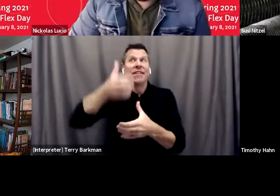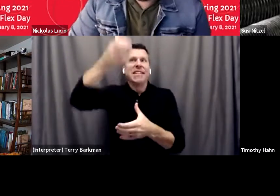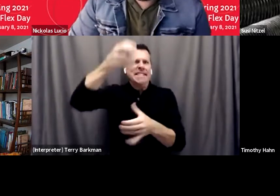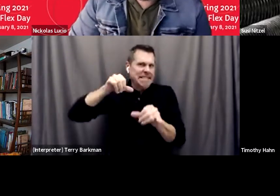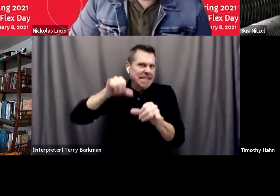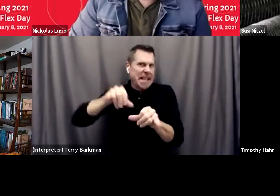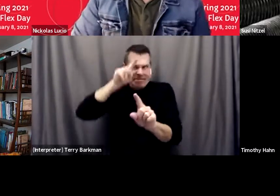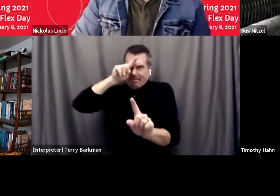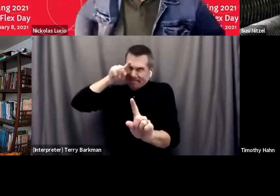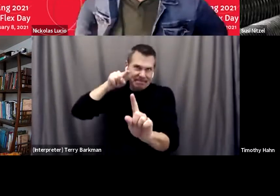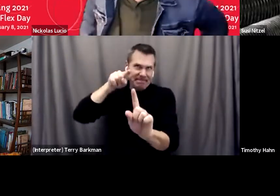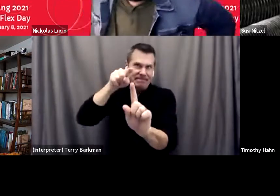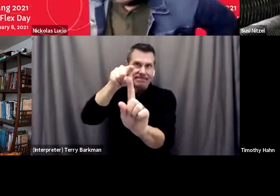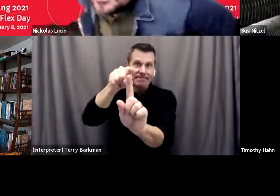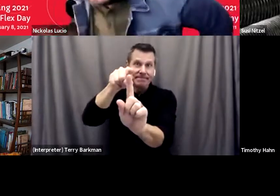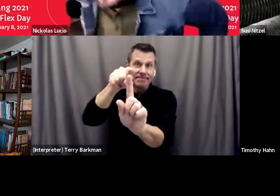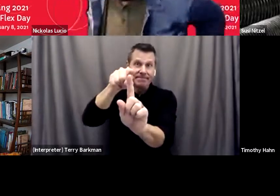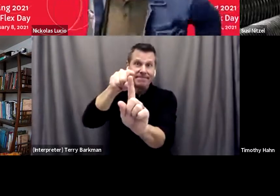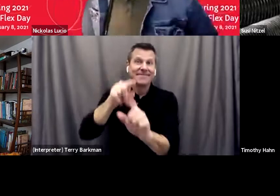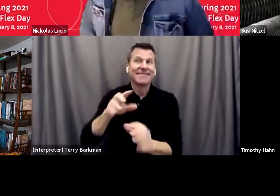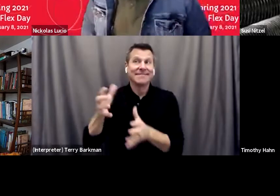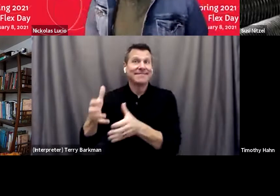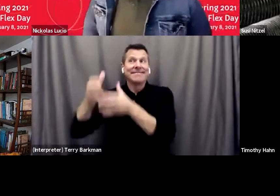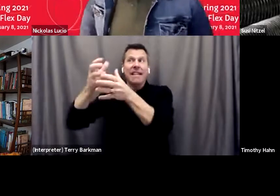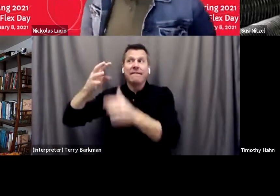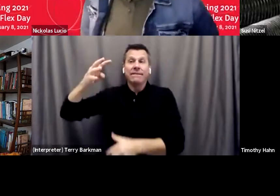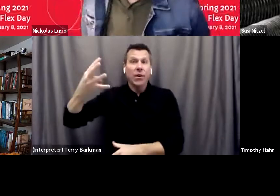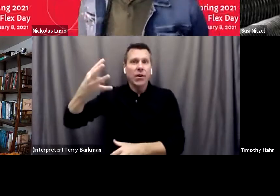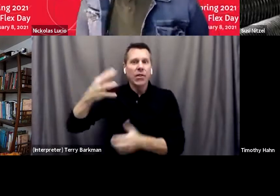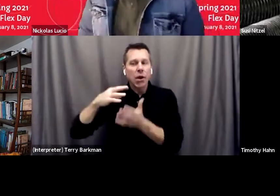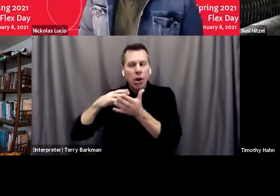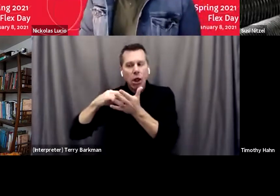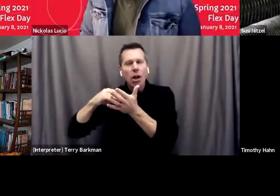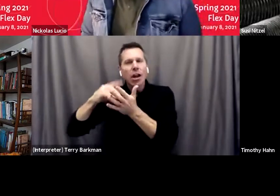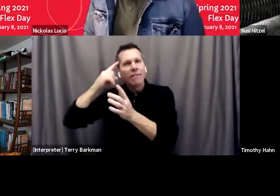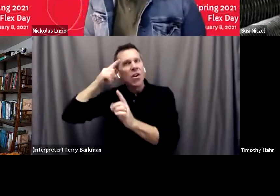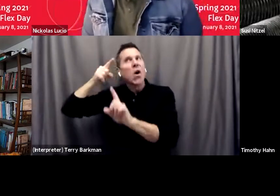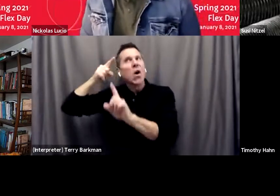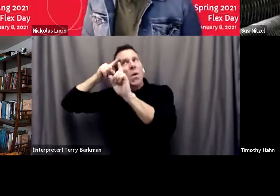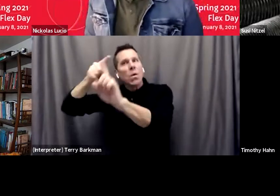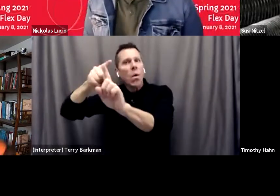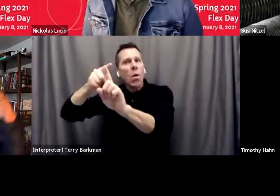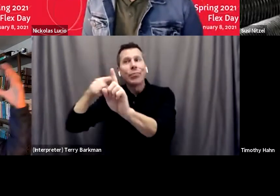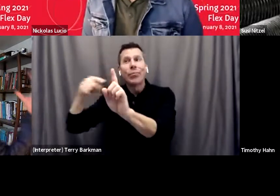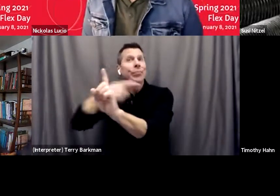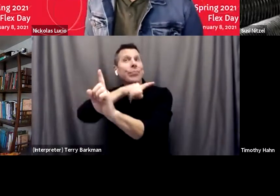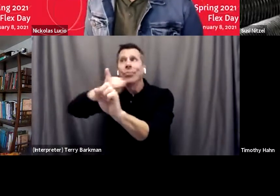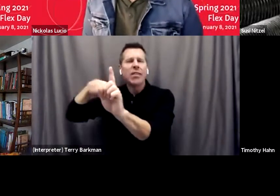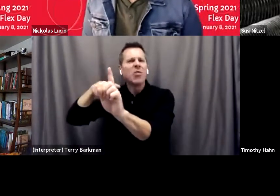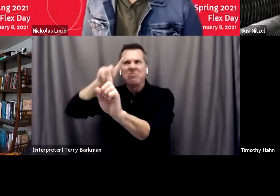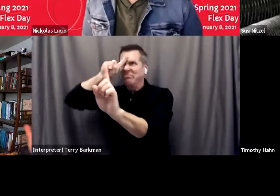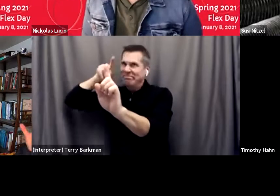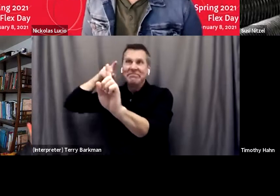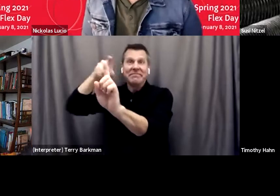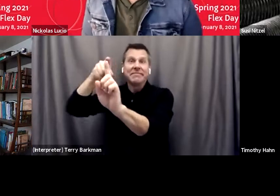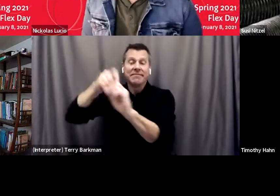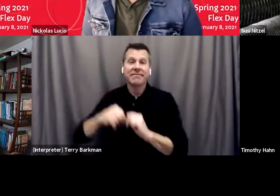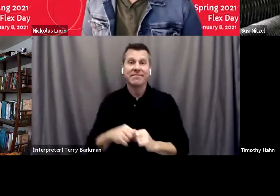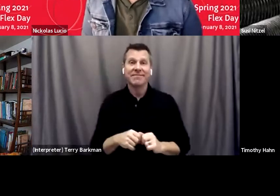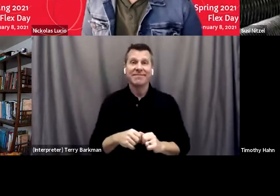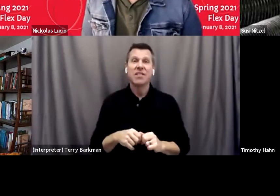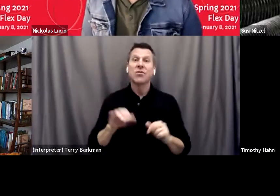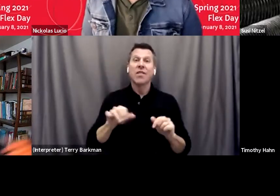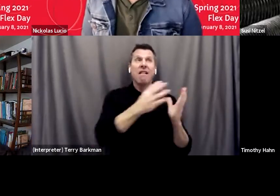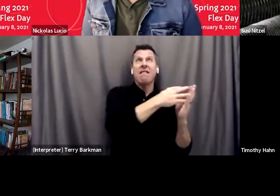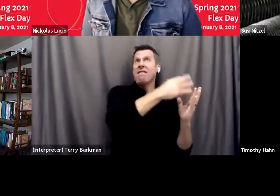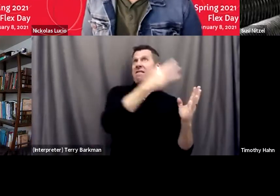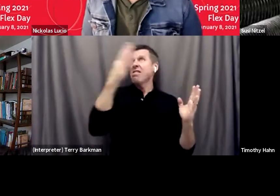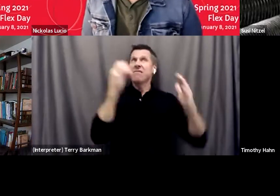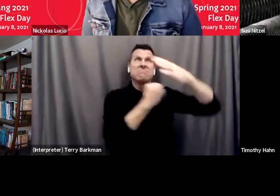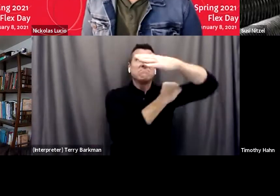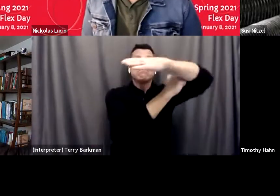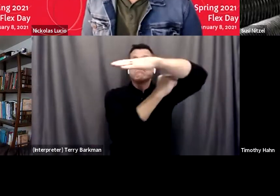ensure that learning is happening with intentional outcomes. So again, right, guided pathways can seem like this, this program